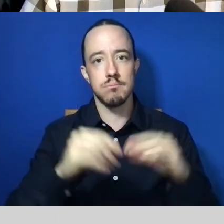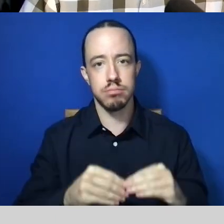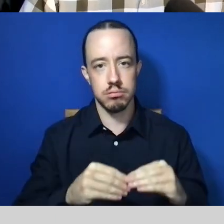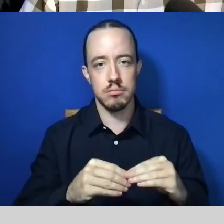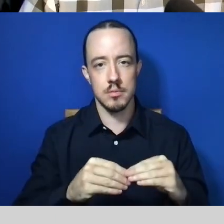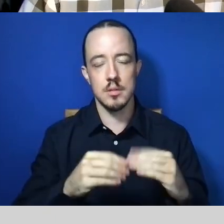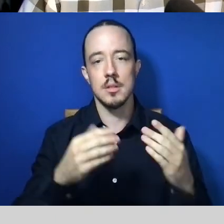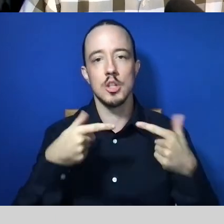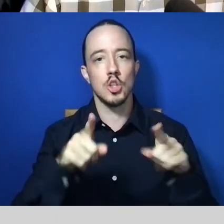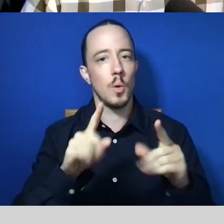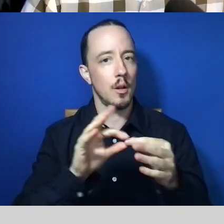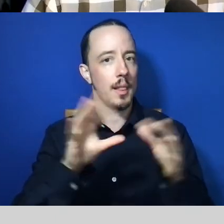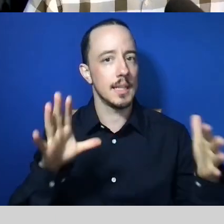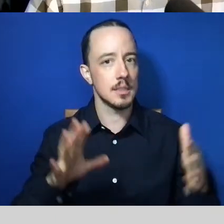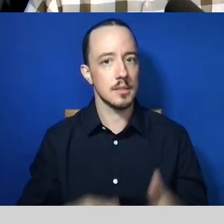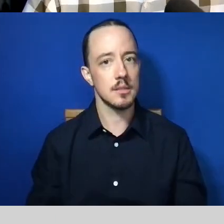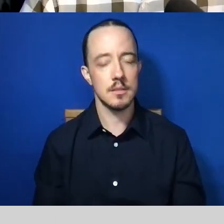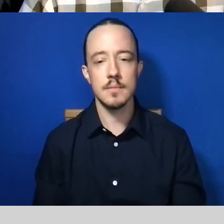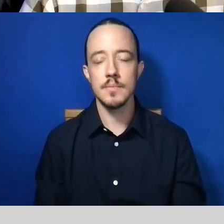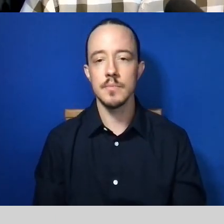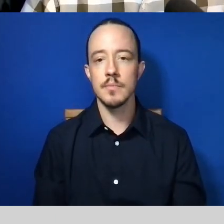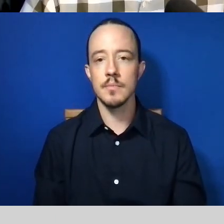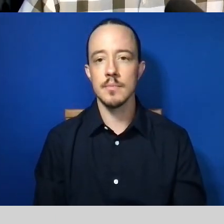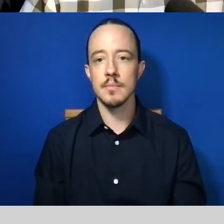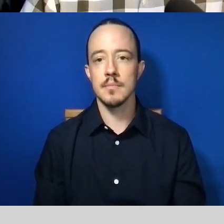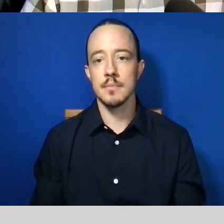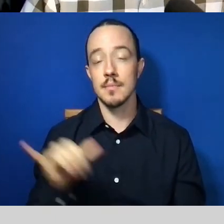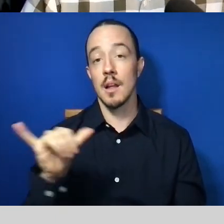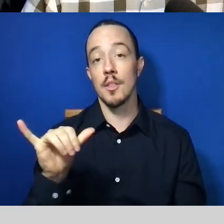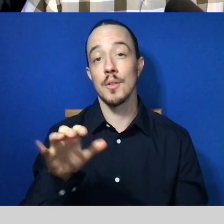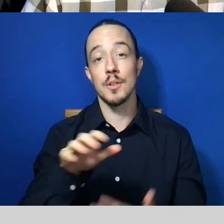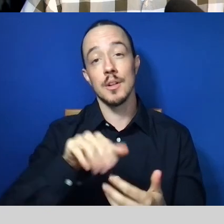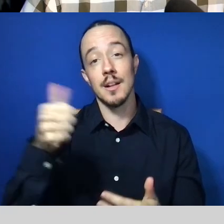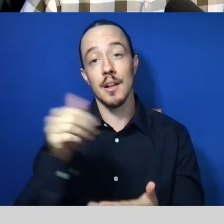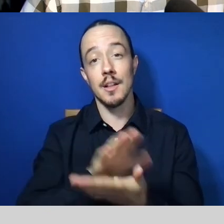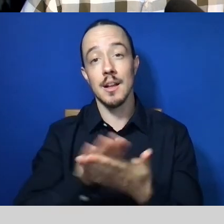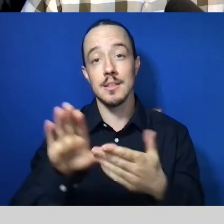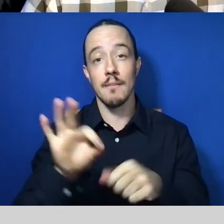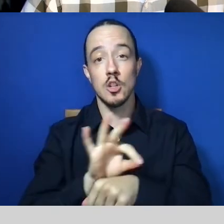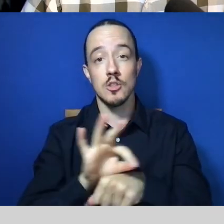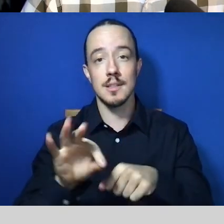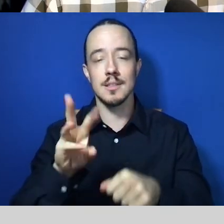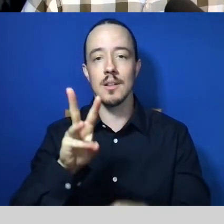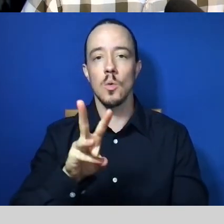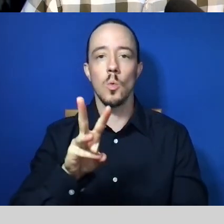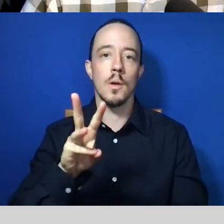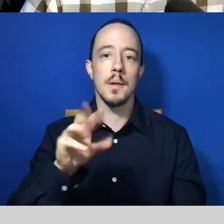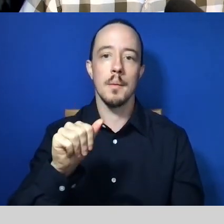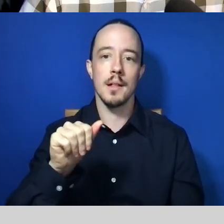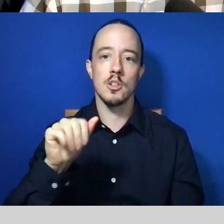Another nice feature to add into your applications is going to be a web application firewall. So up here, CloudFront can talk directly